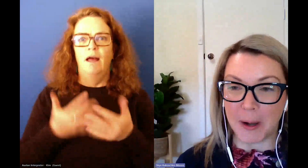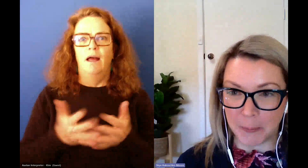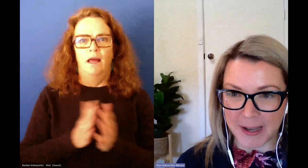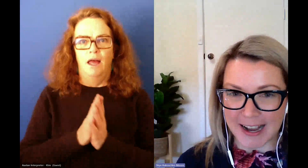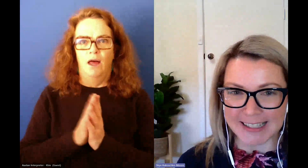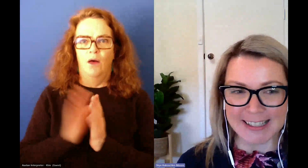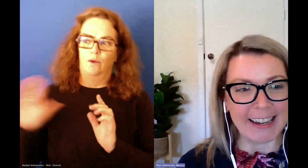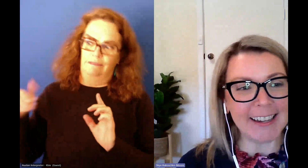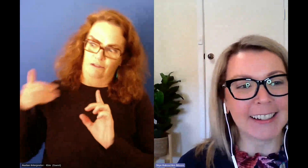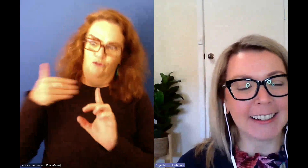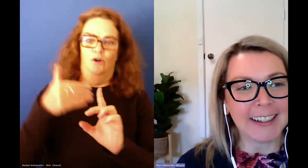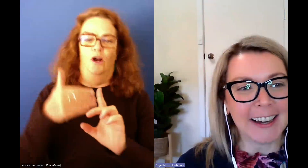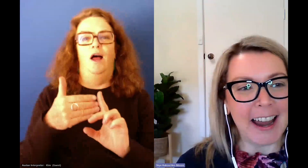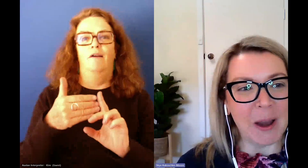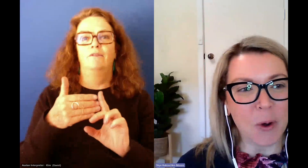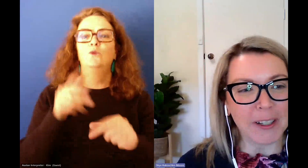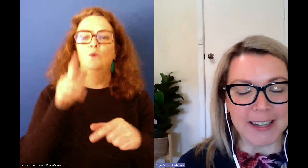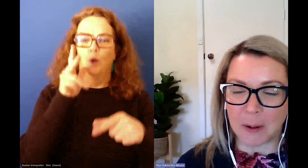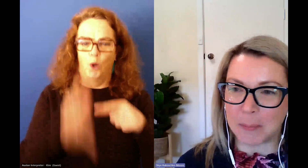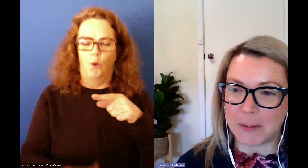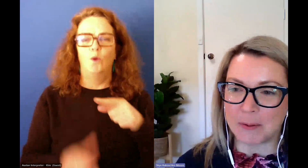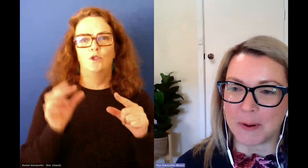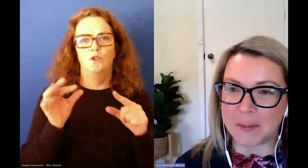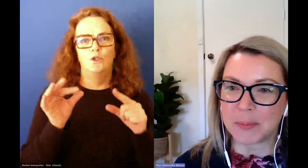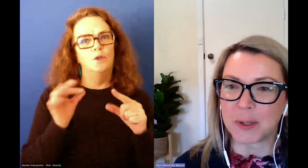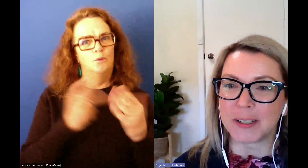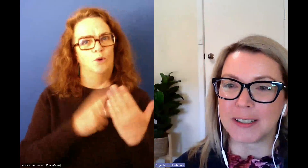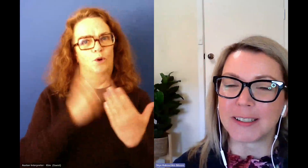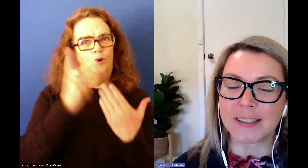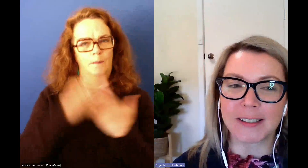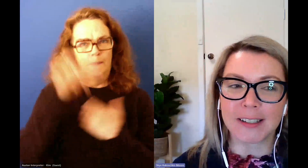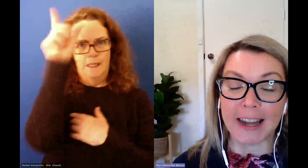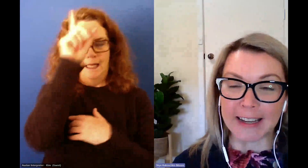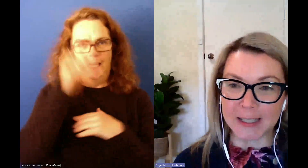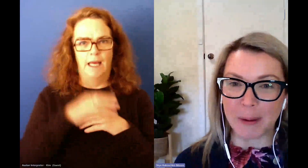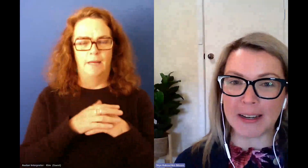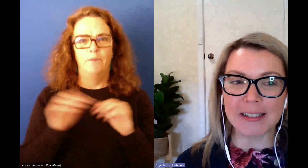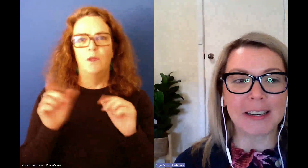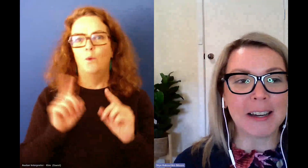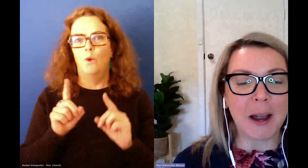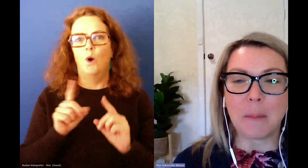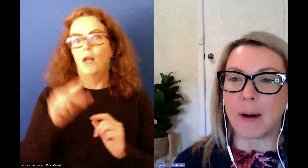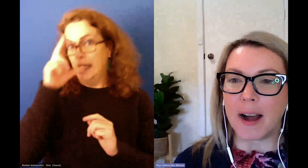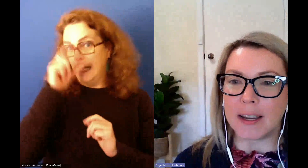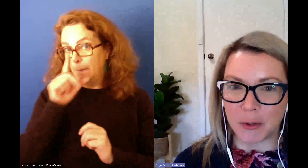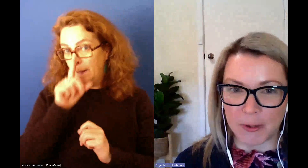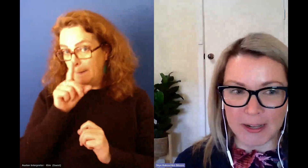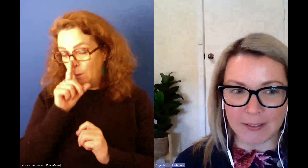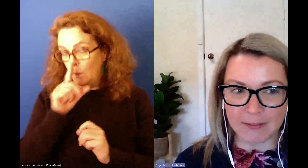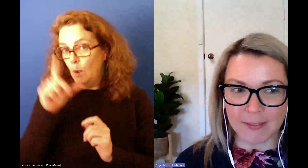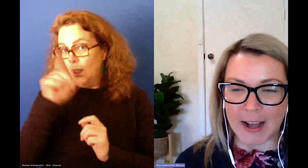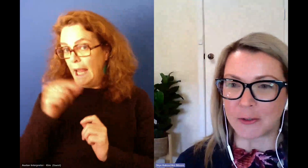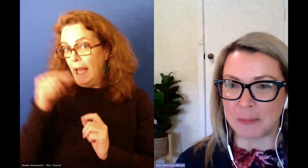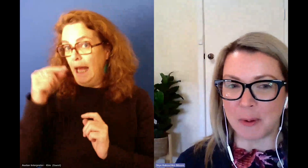where we are today and what young people and employers can expect by joining our DREAM